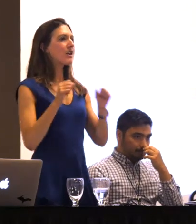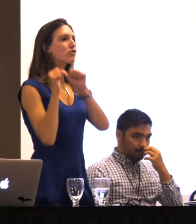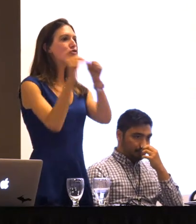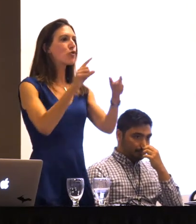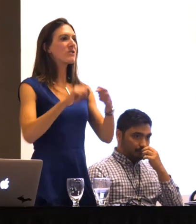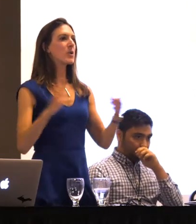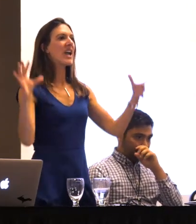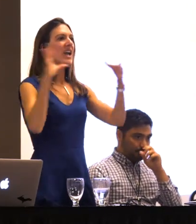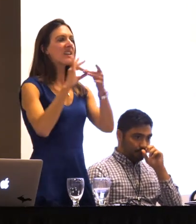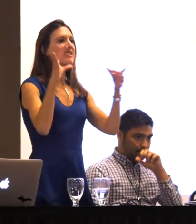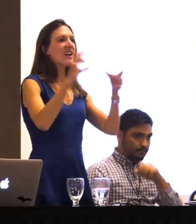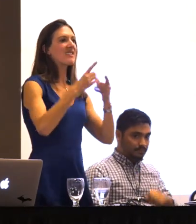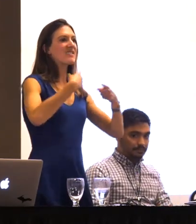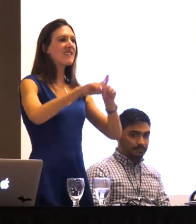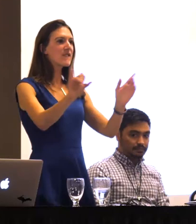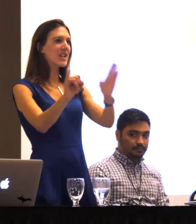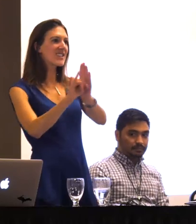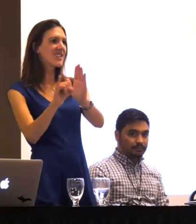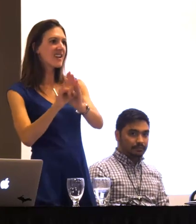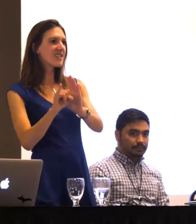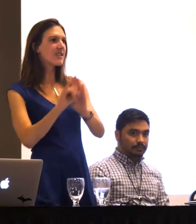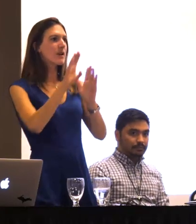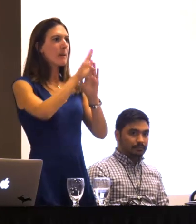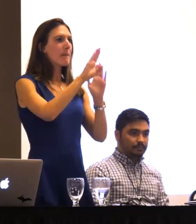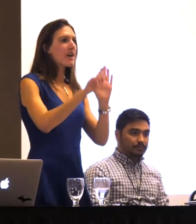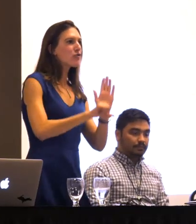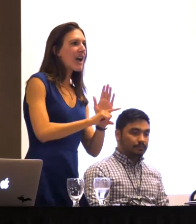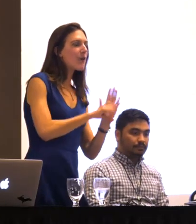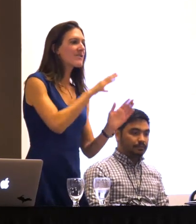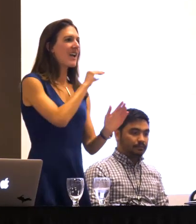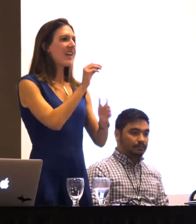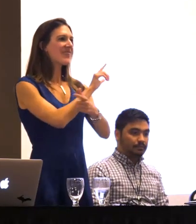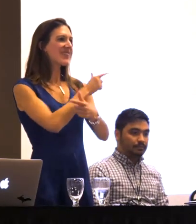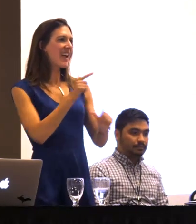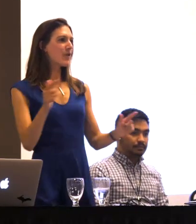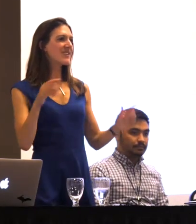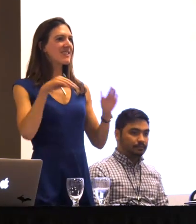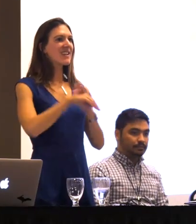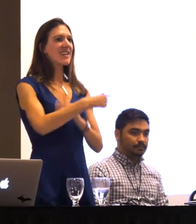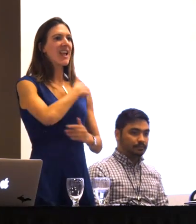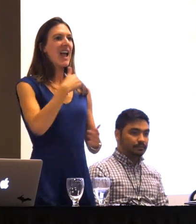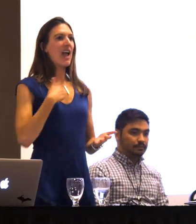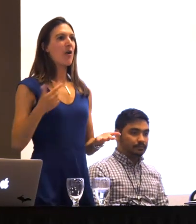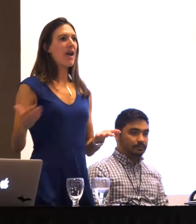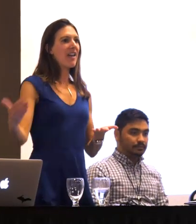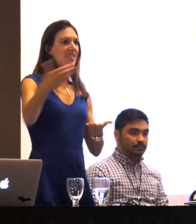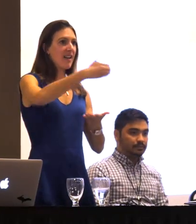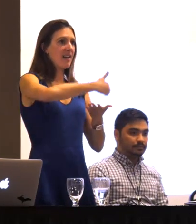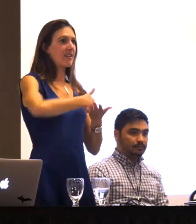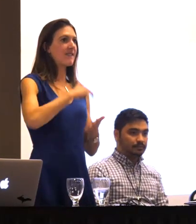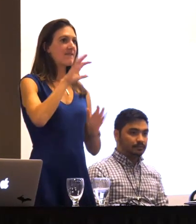We can continue to connect different identities, different backgrounds, different languages